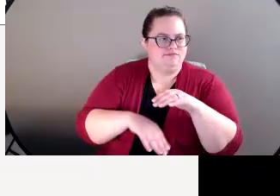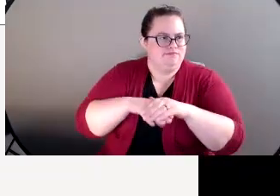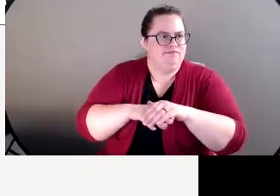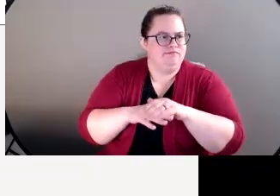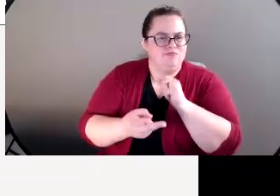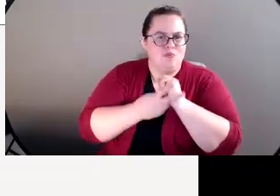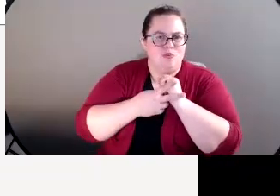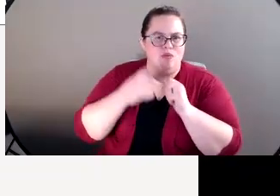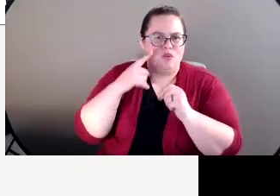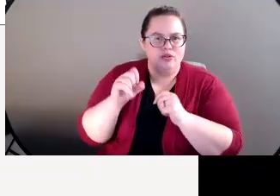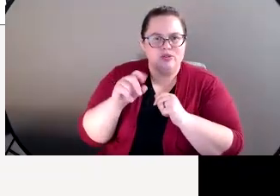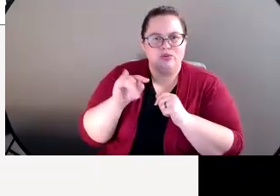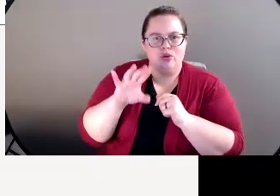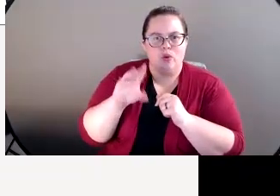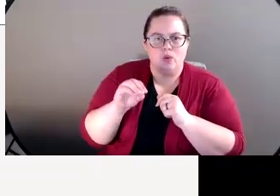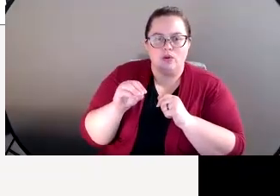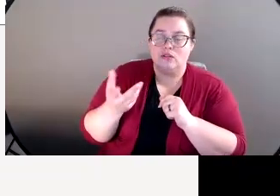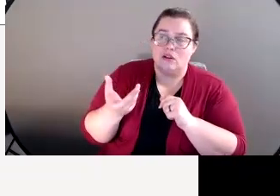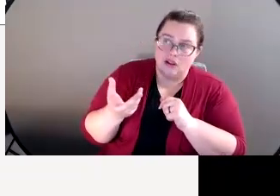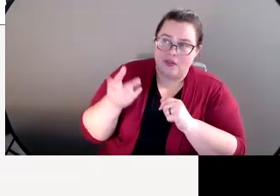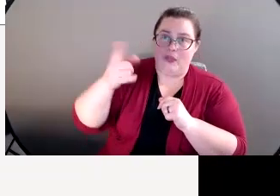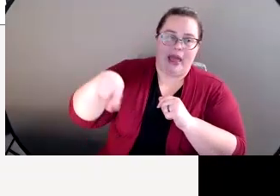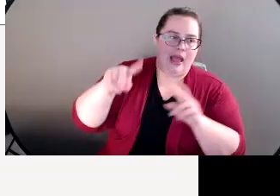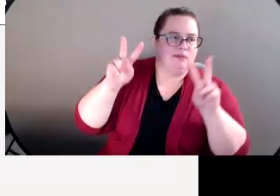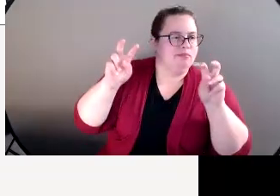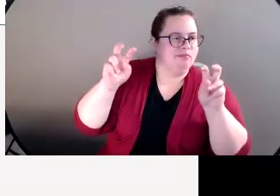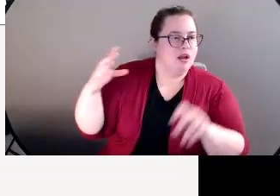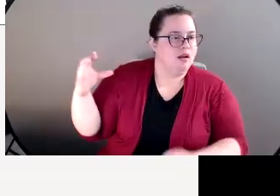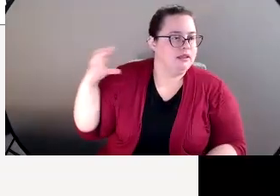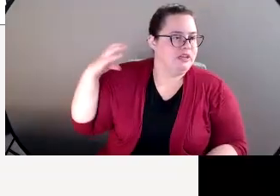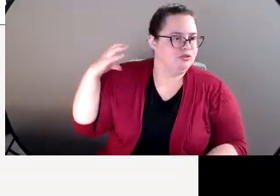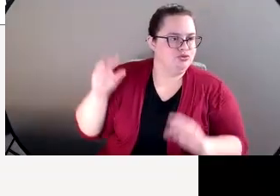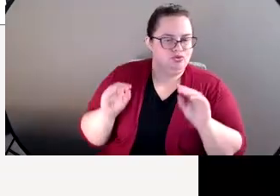They haven't given us and the district, they haven't really given us, like.